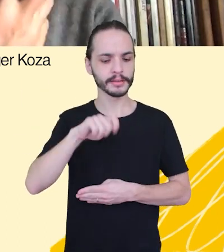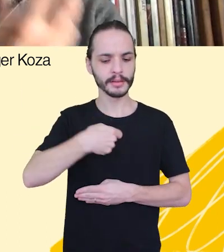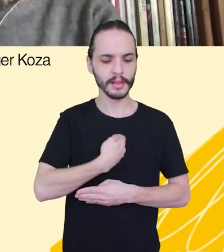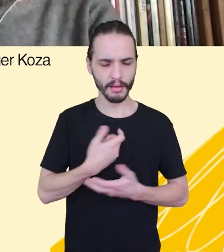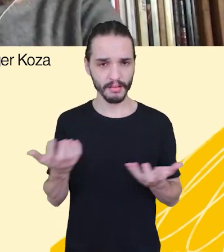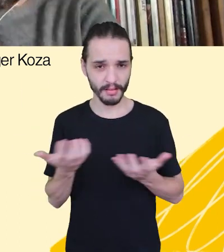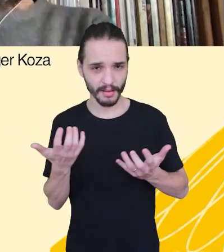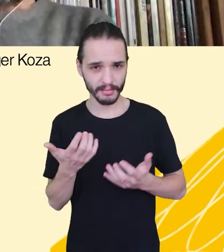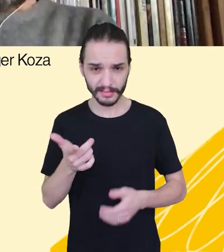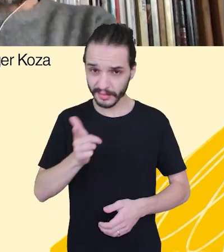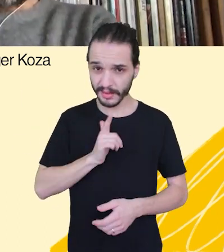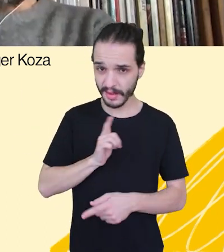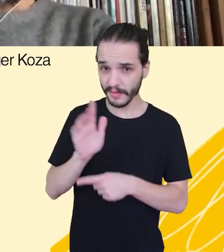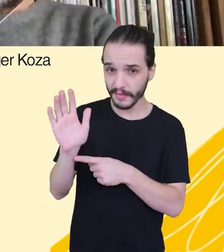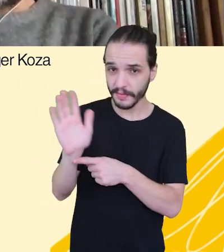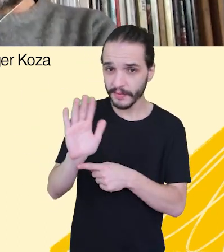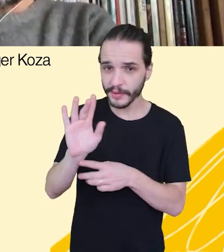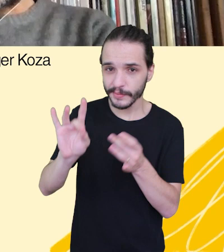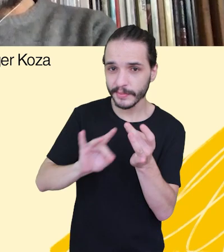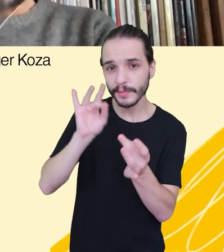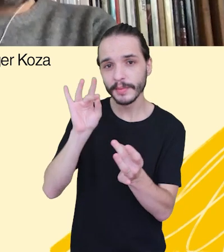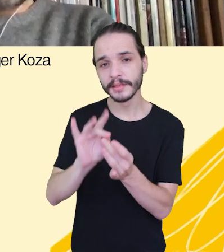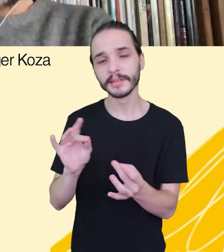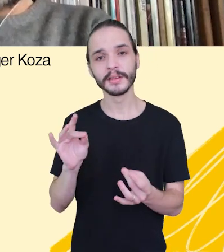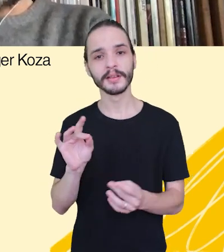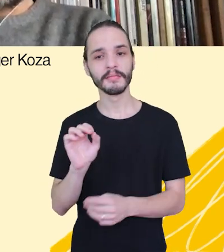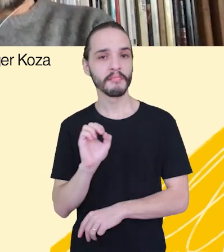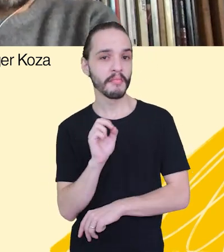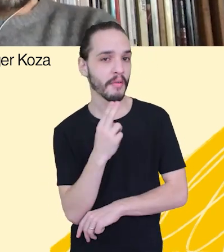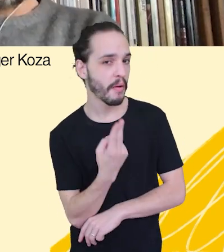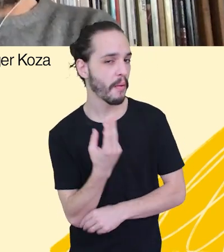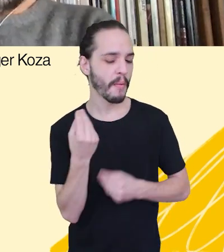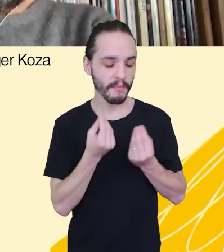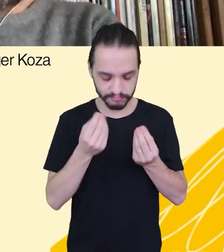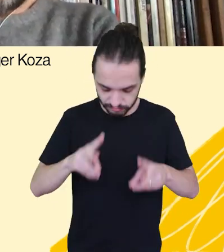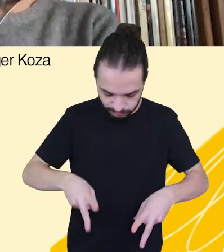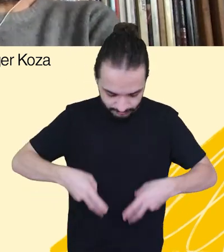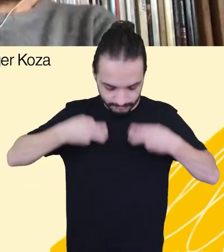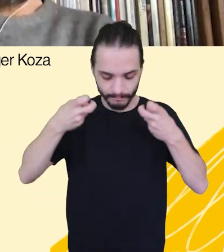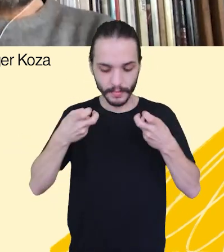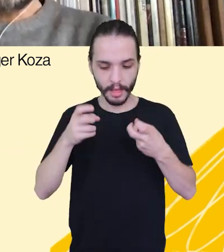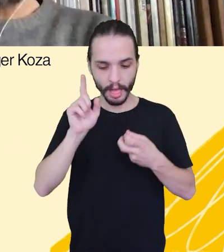How do you perceive yourself "well, this is the path that I will walk?"